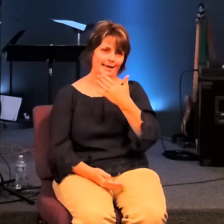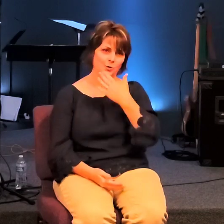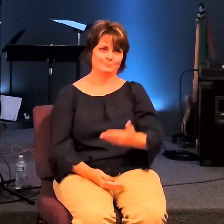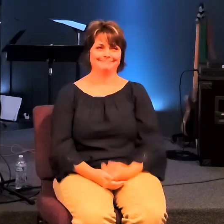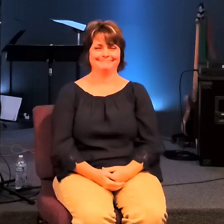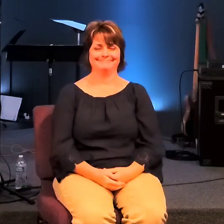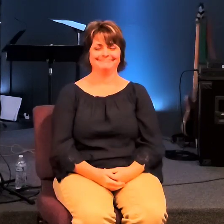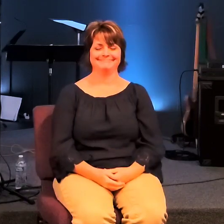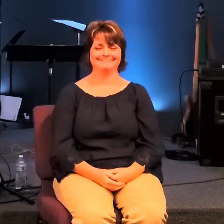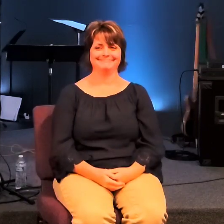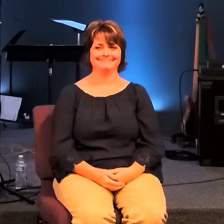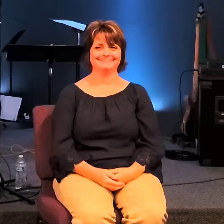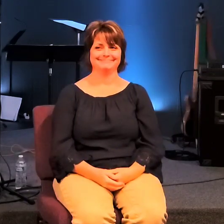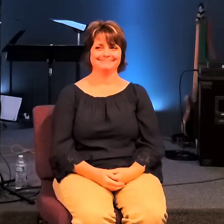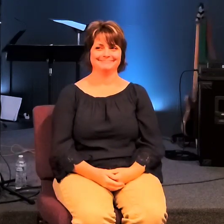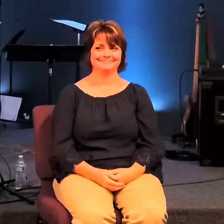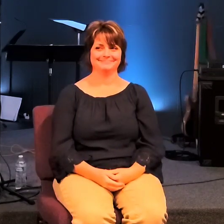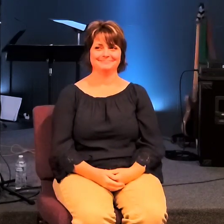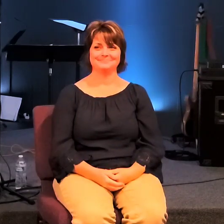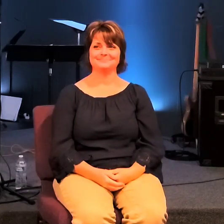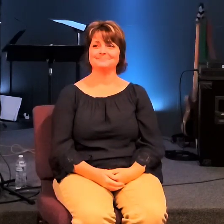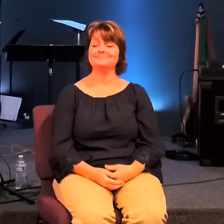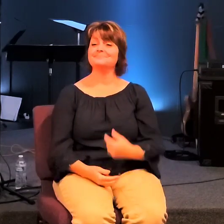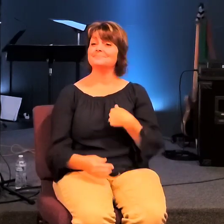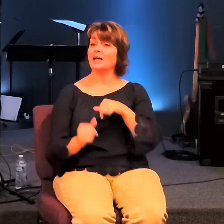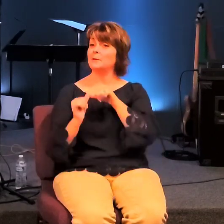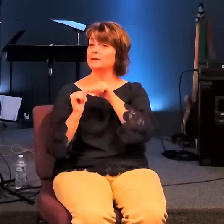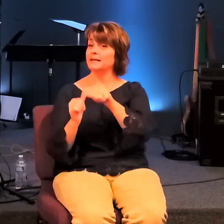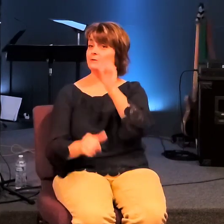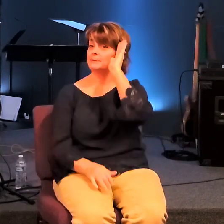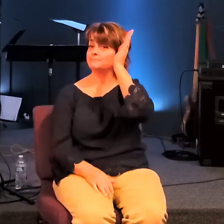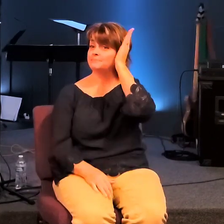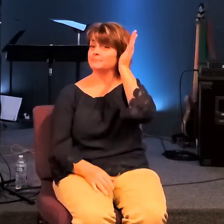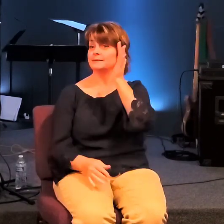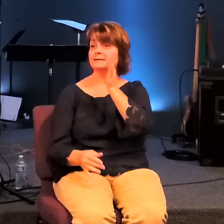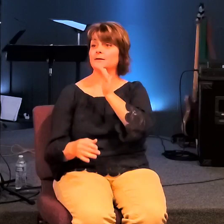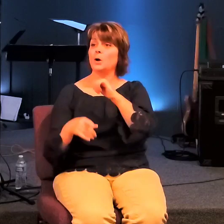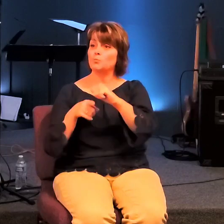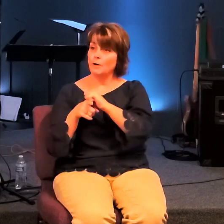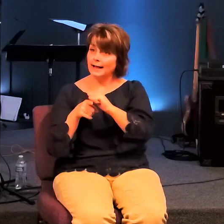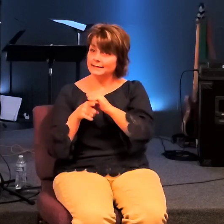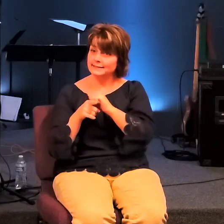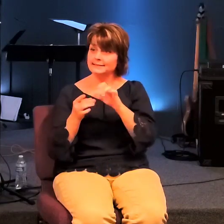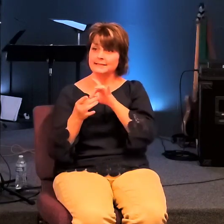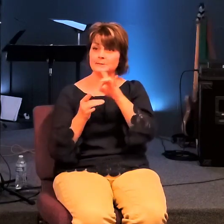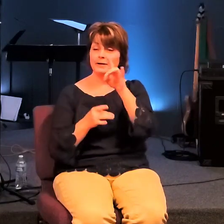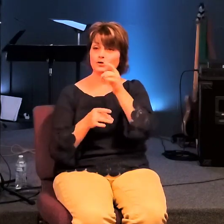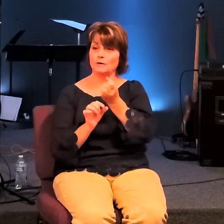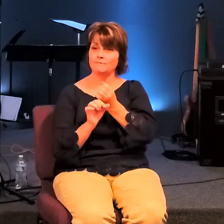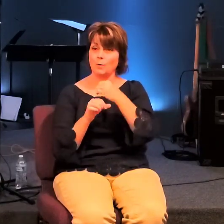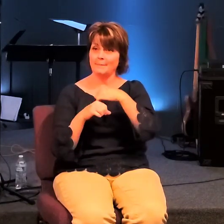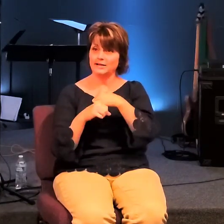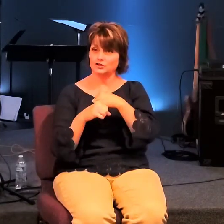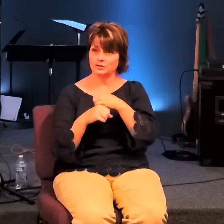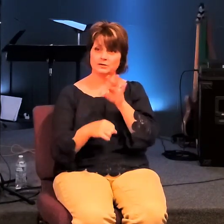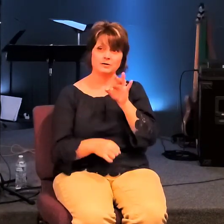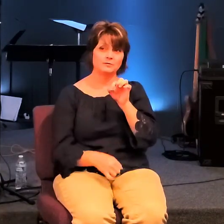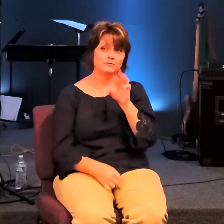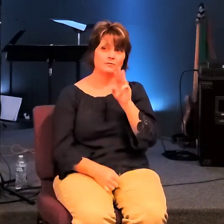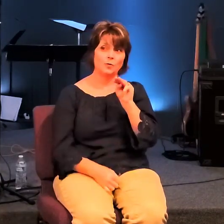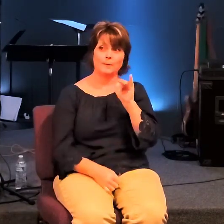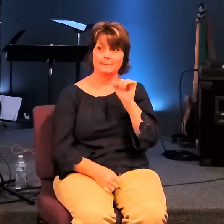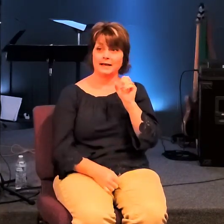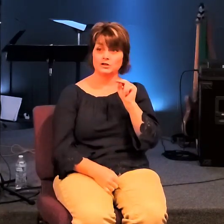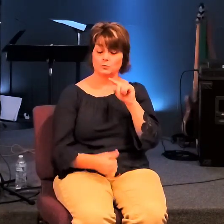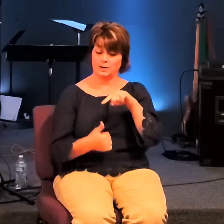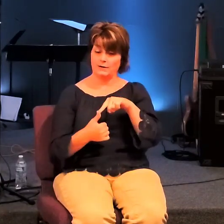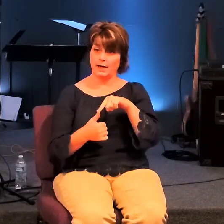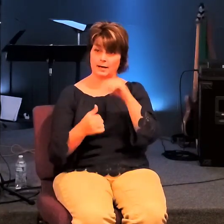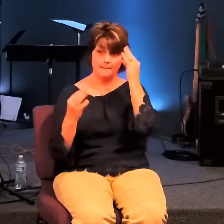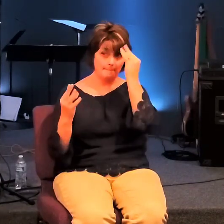I’m continuing our series, Practicing Spiritual Formation and so far we've looked at meditation